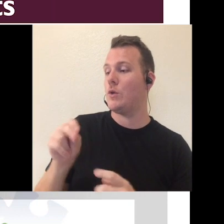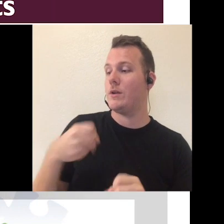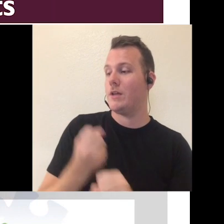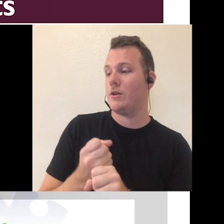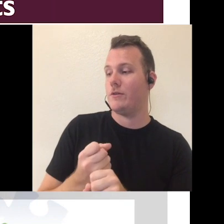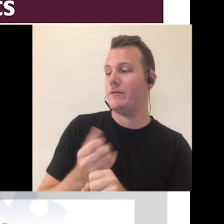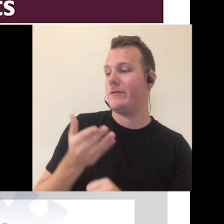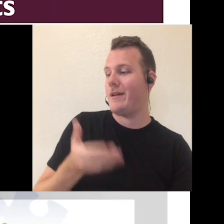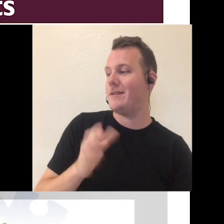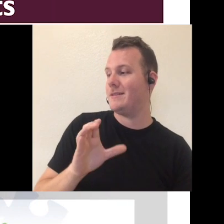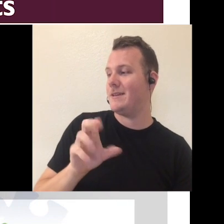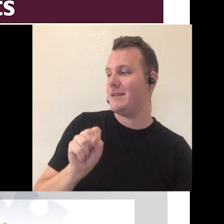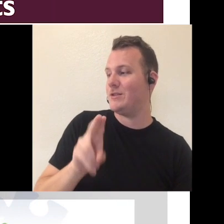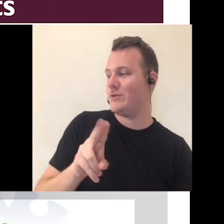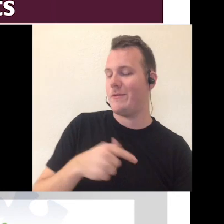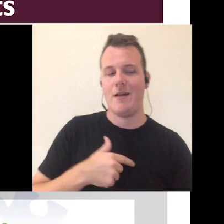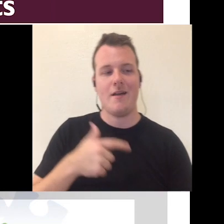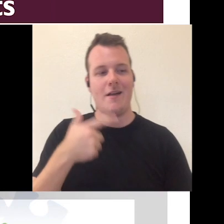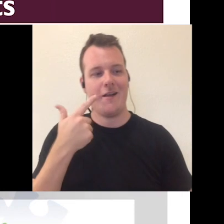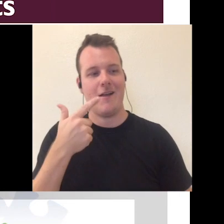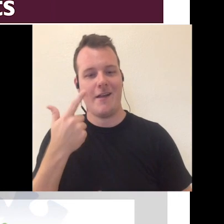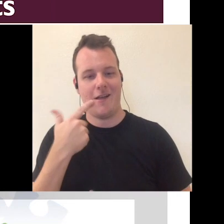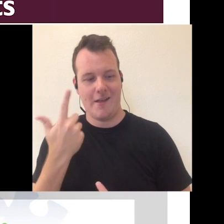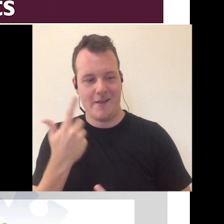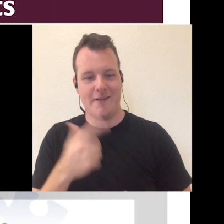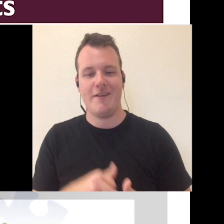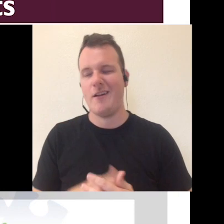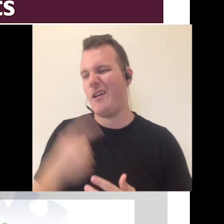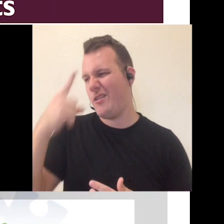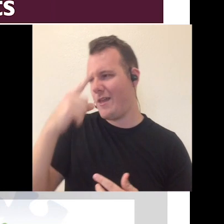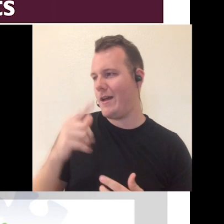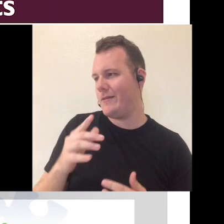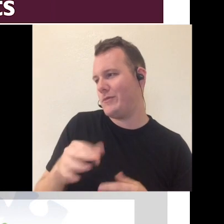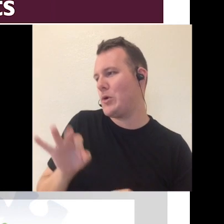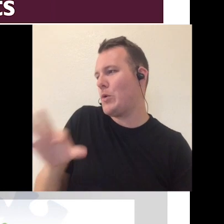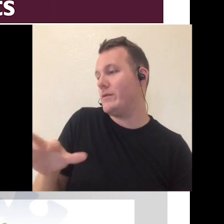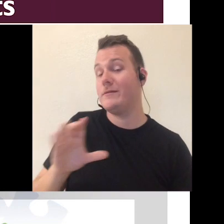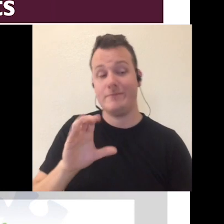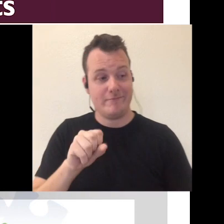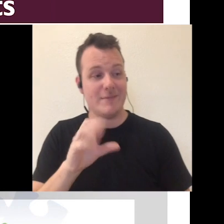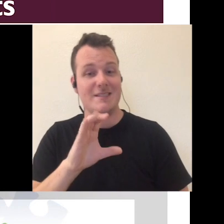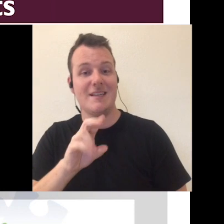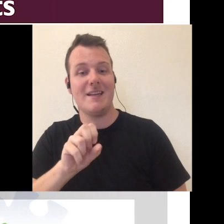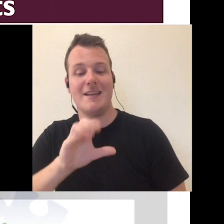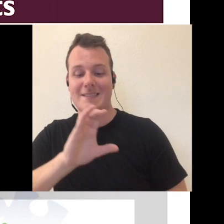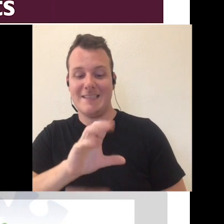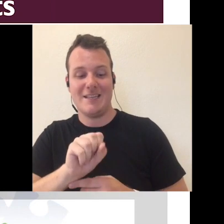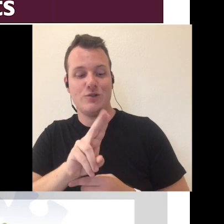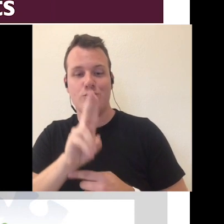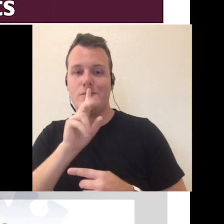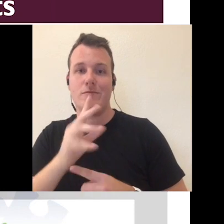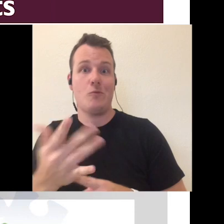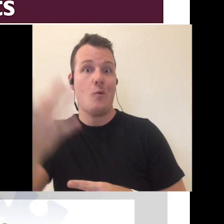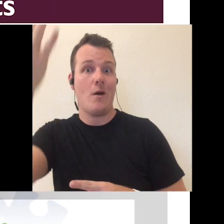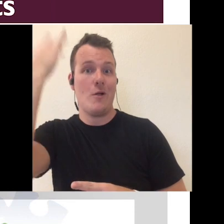your classes thirty years ago at ESU. Check that Wow, was quite a while ago for